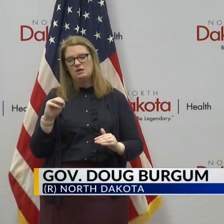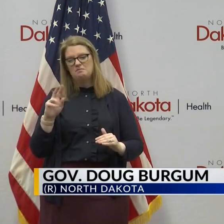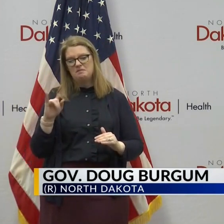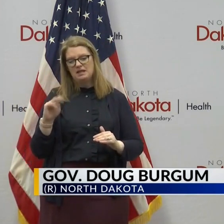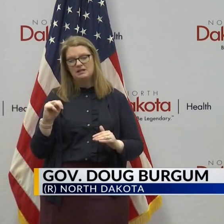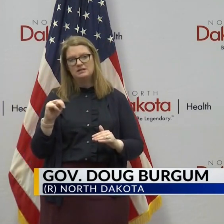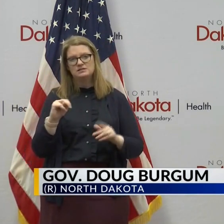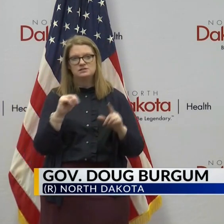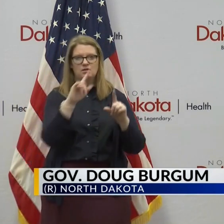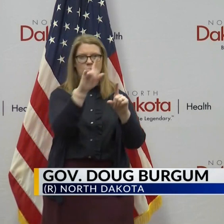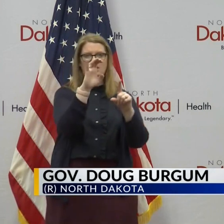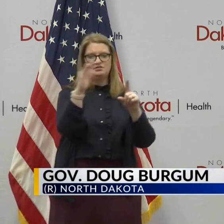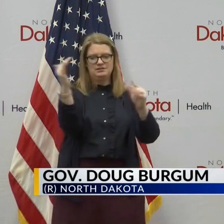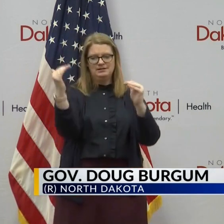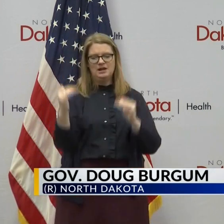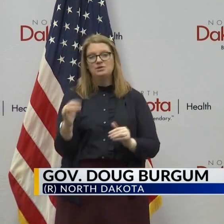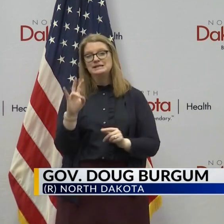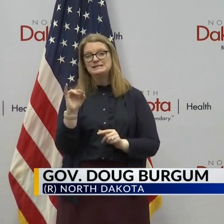ESTIMATED THE DEMAND FOR OIL